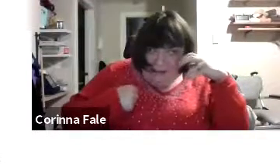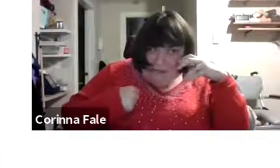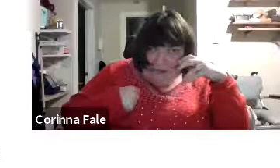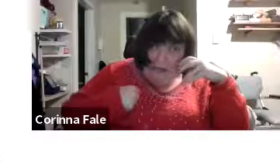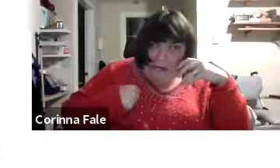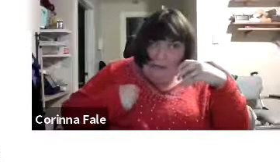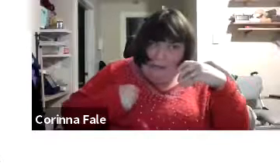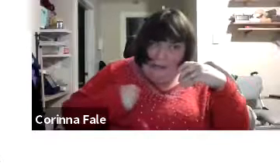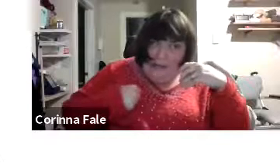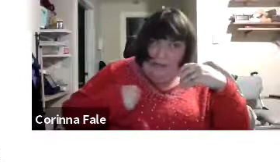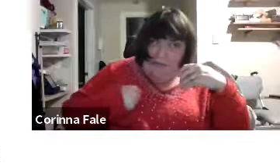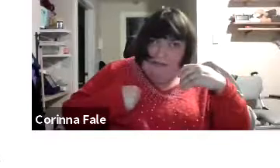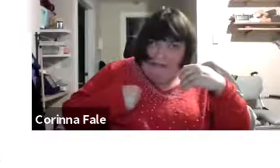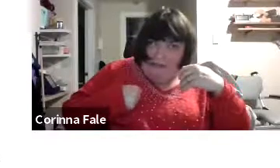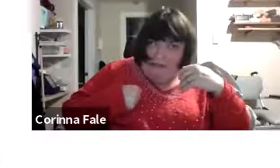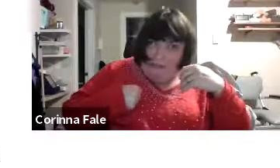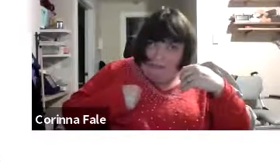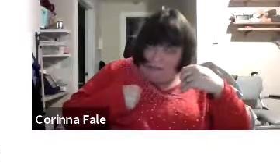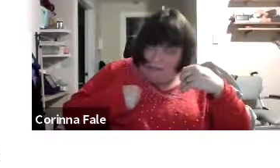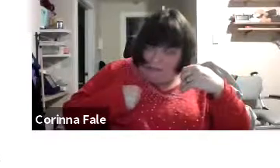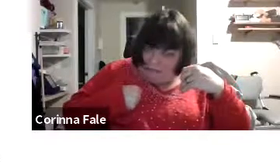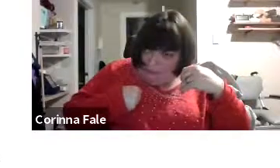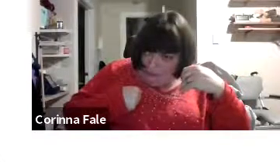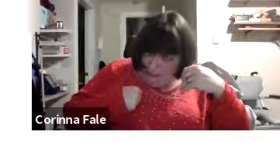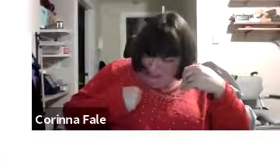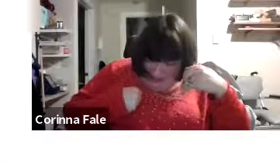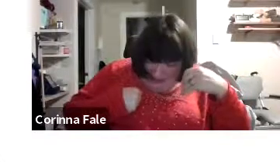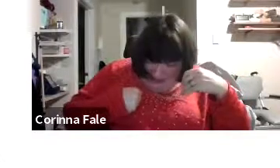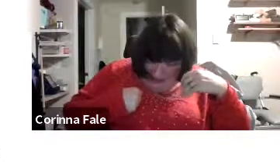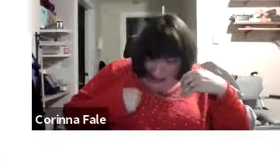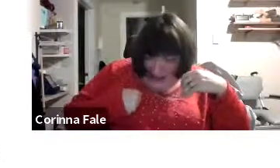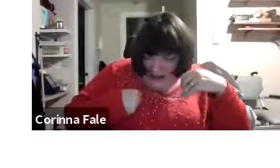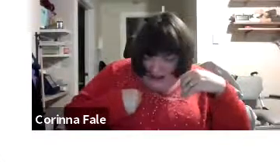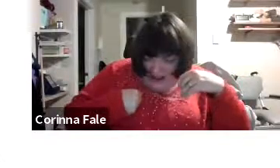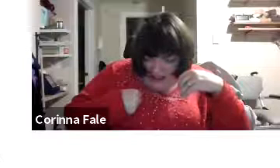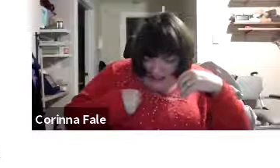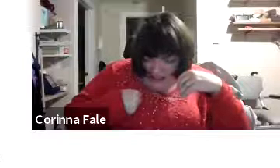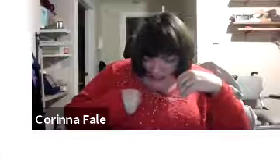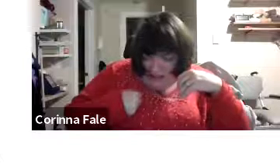Corinna Fale: able to be able to give them the proper supports that they need, and then.